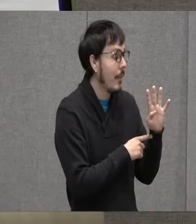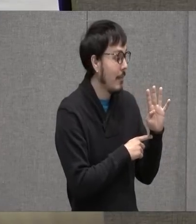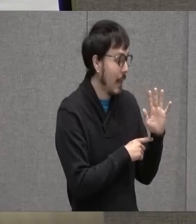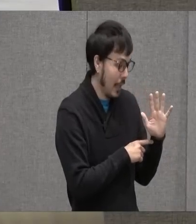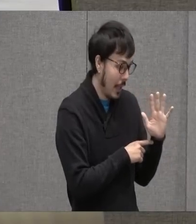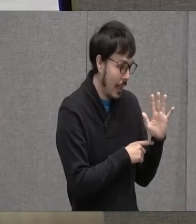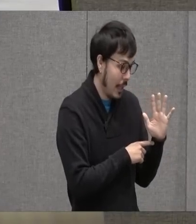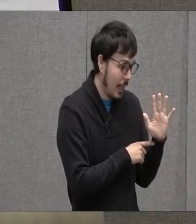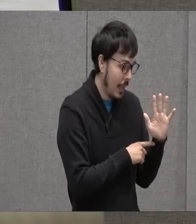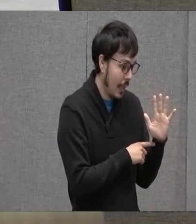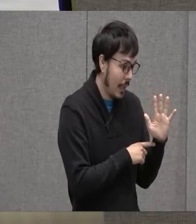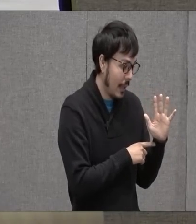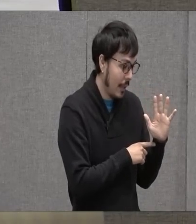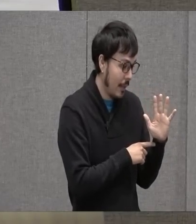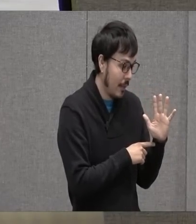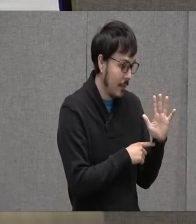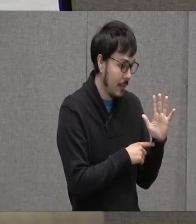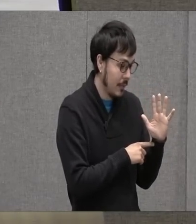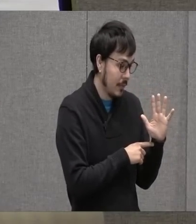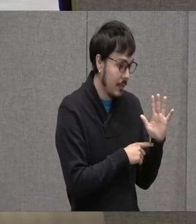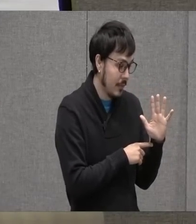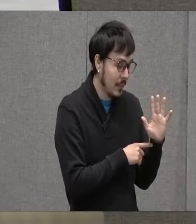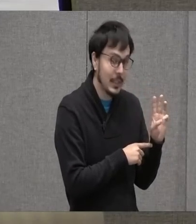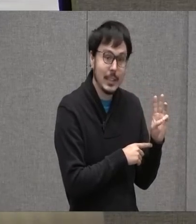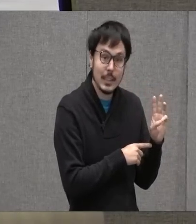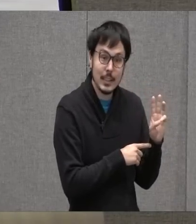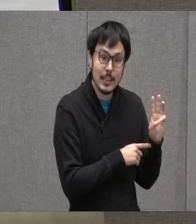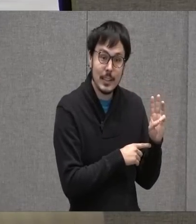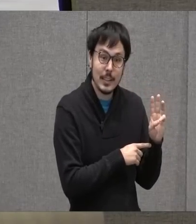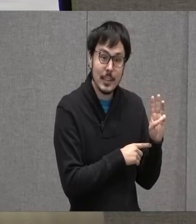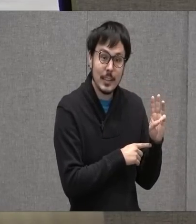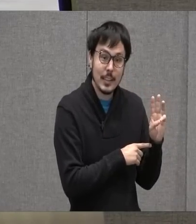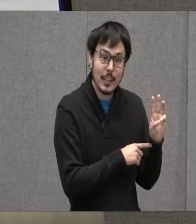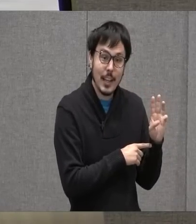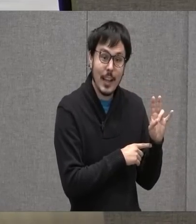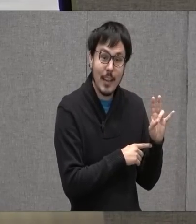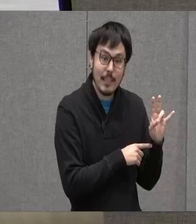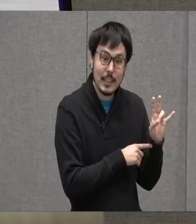six, seven, eight, nine, 10, whew, we gotta shake.